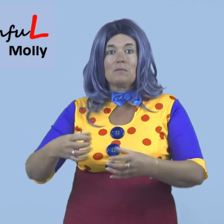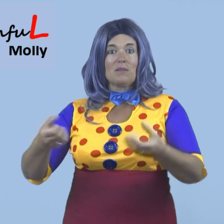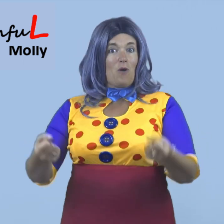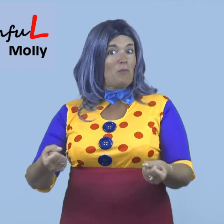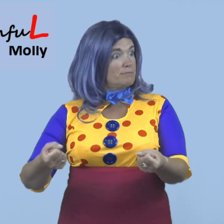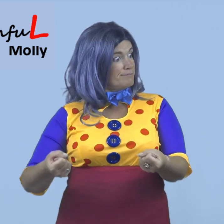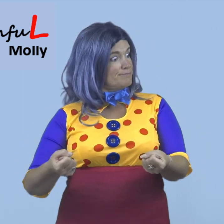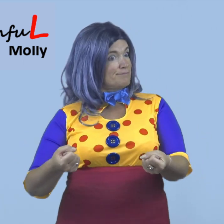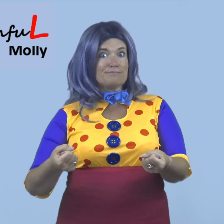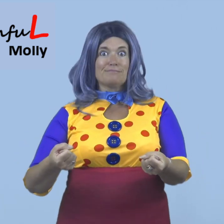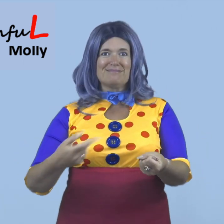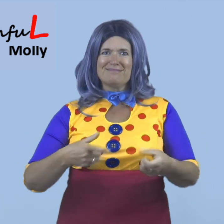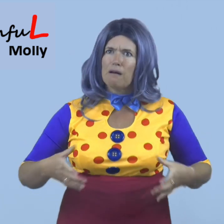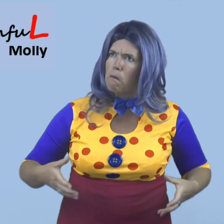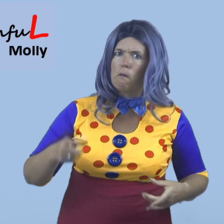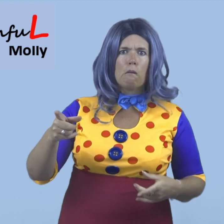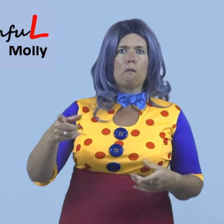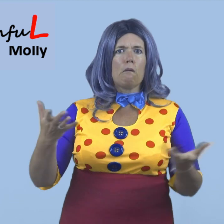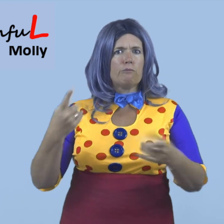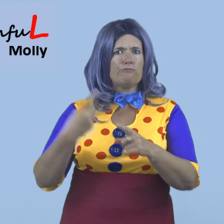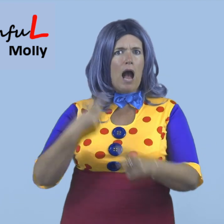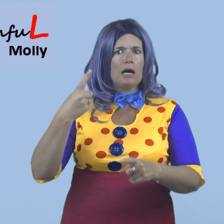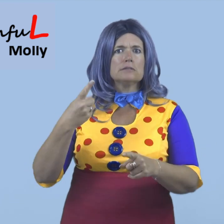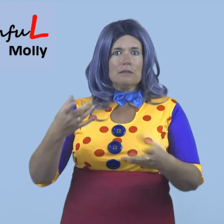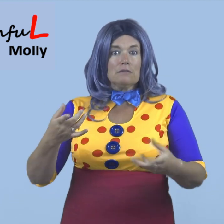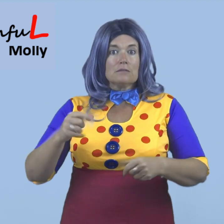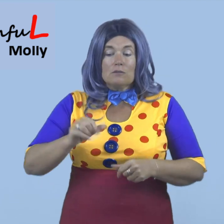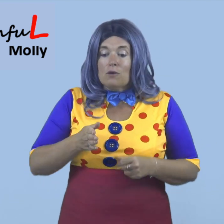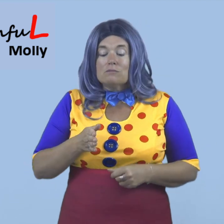Bob was already in and driving down to the next stop,